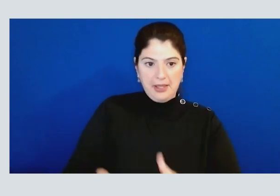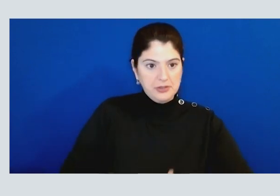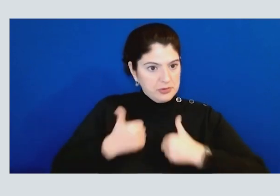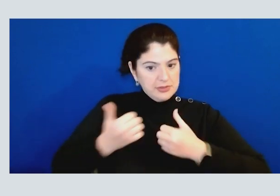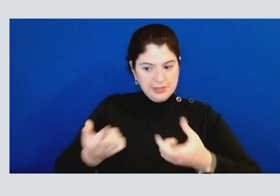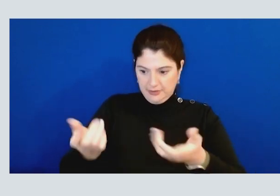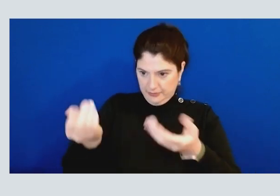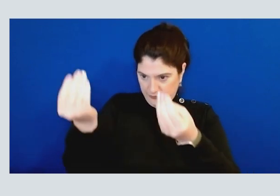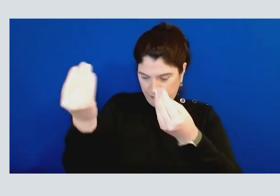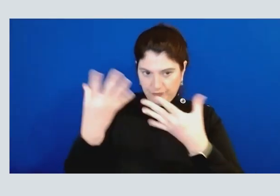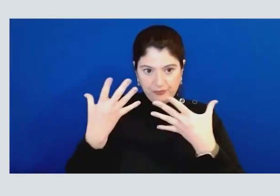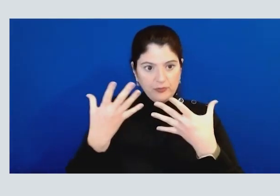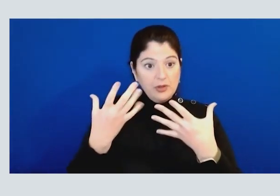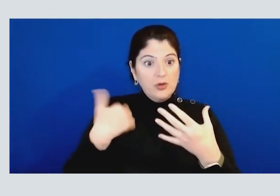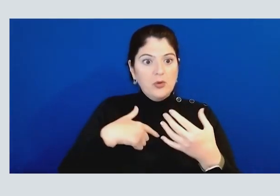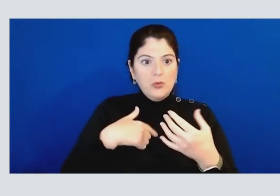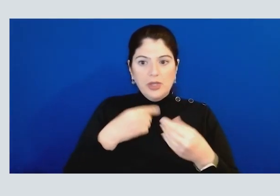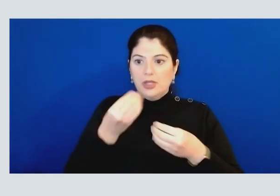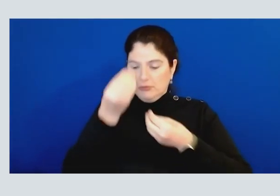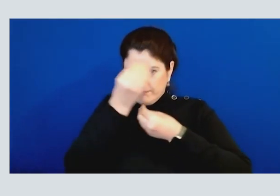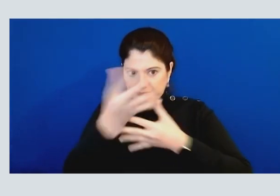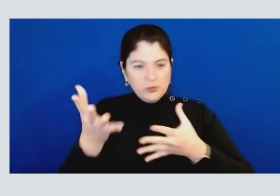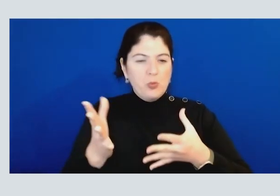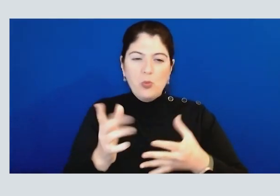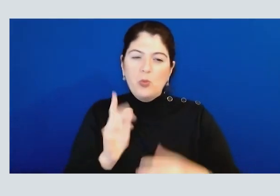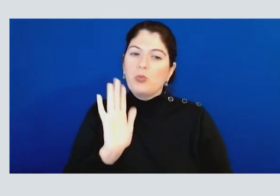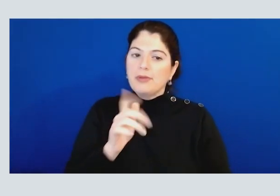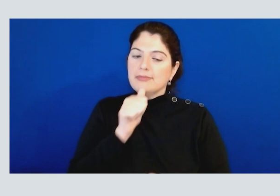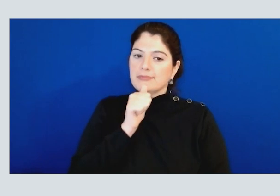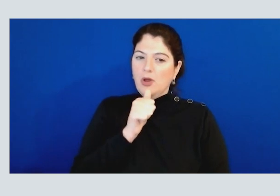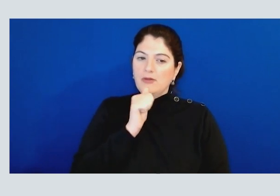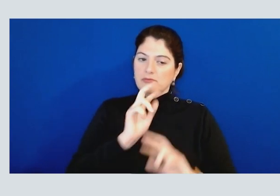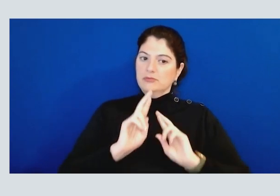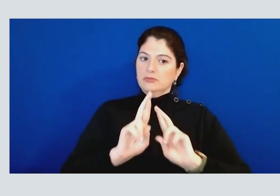We will keep that private and if you prefer not to share it,